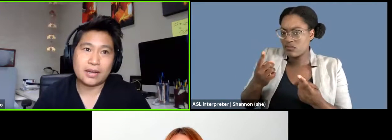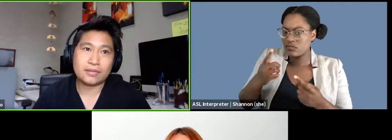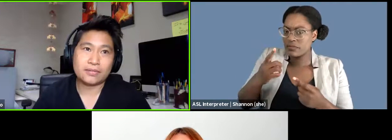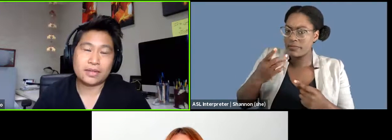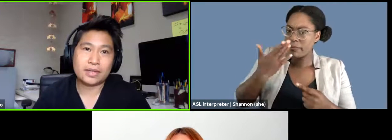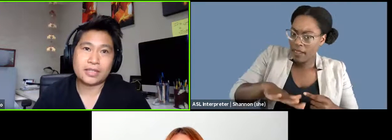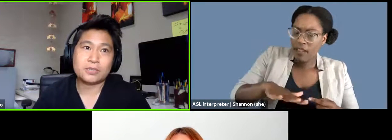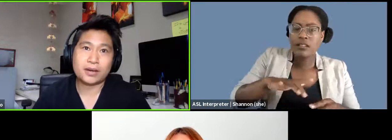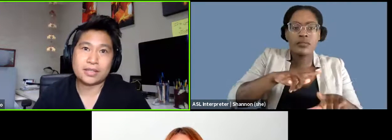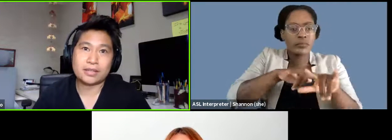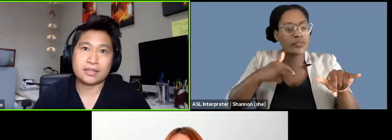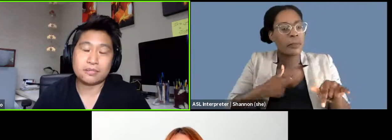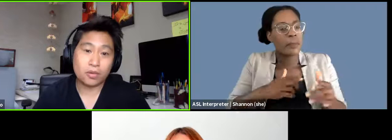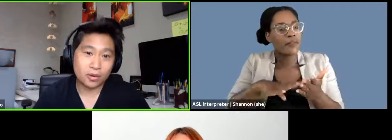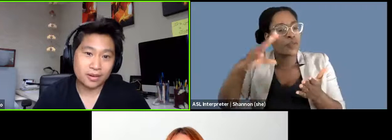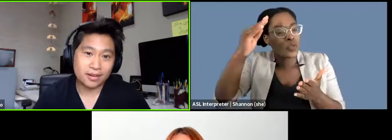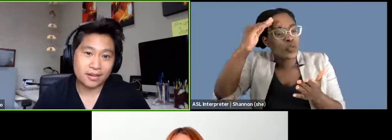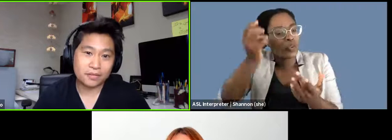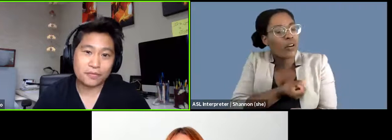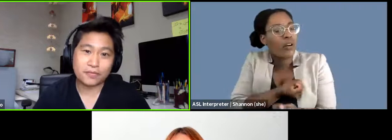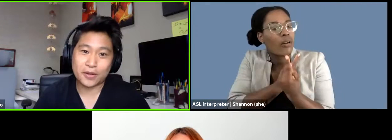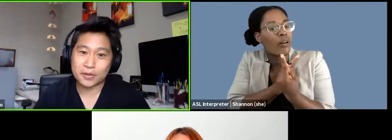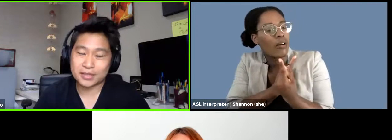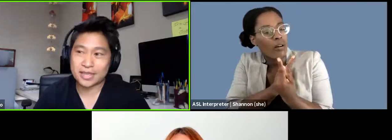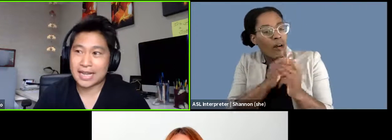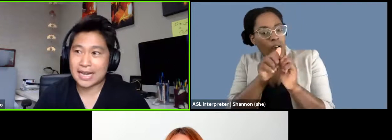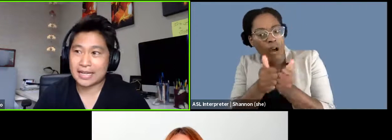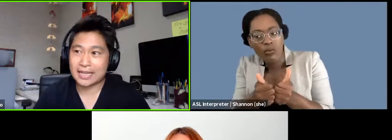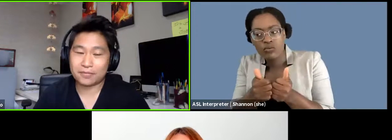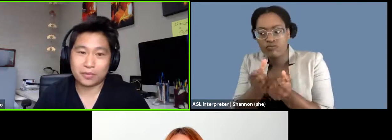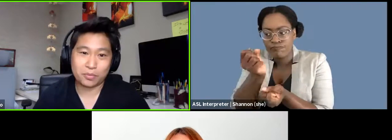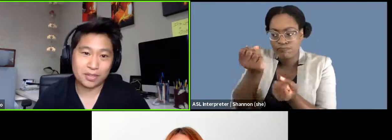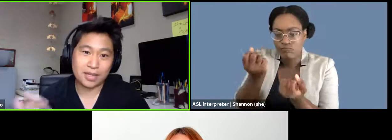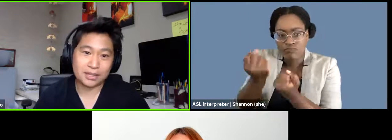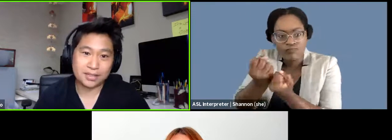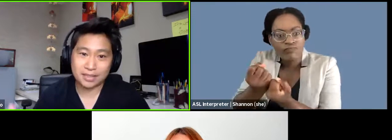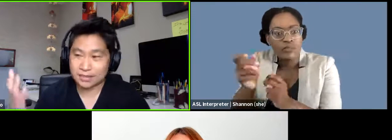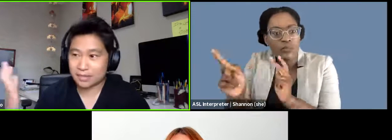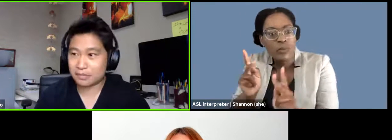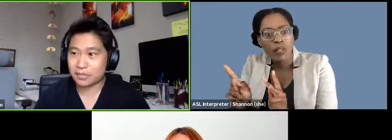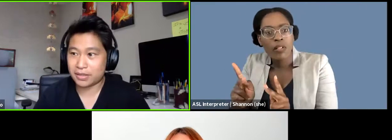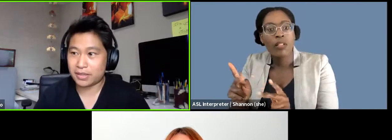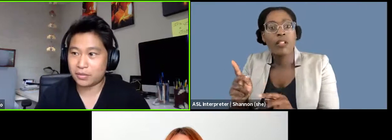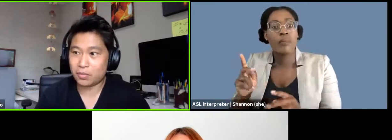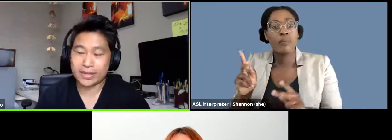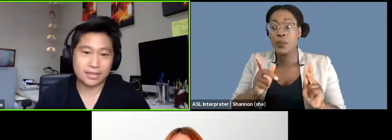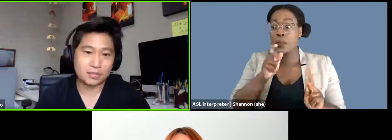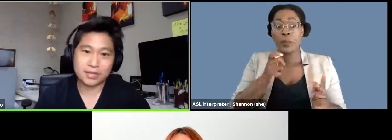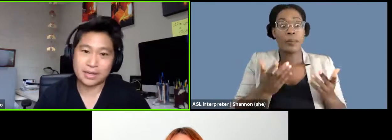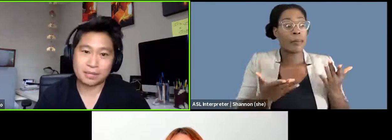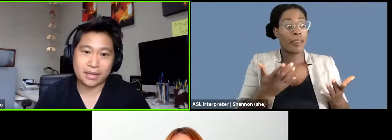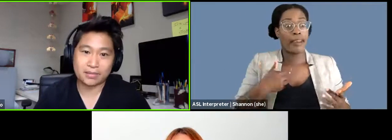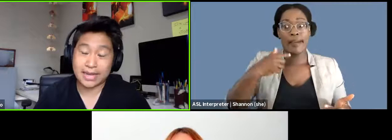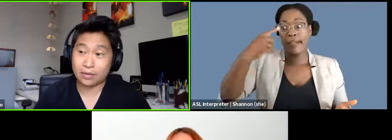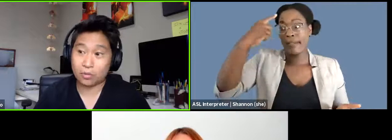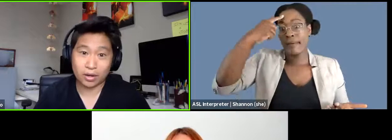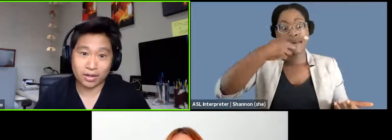of experiencing support from folks that I never would think. White cis presenting males at work